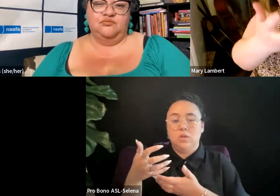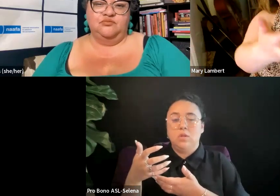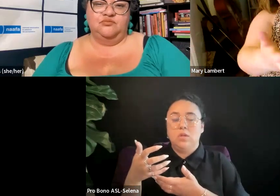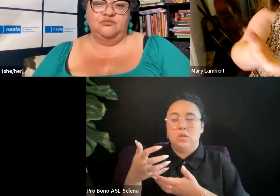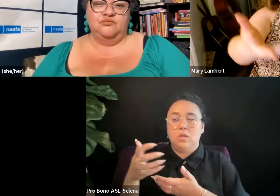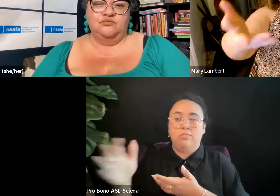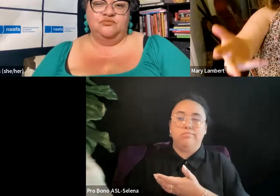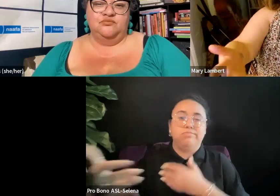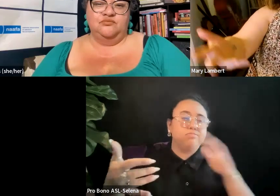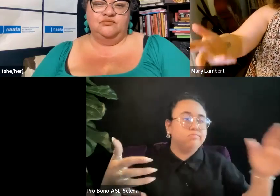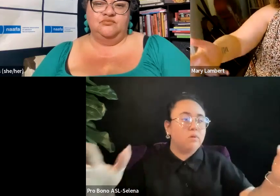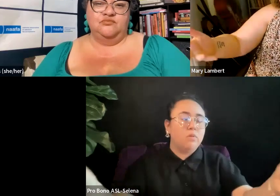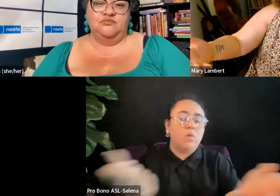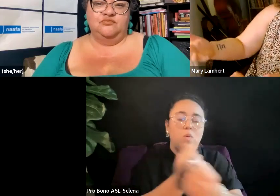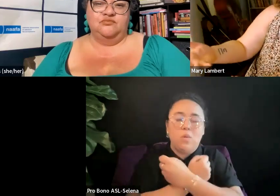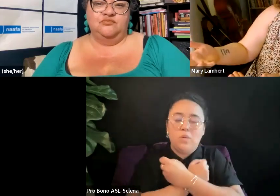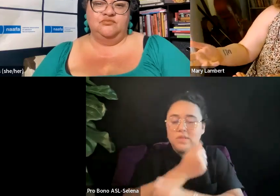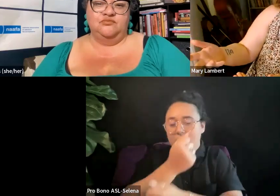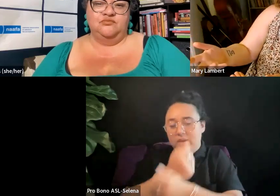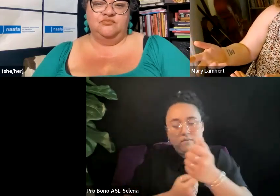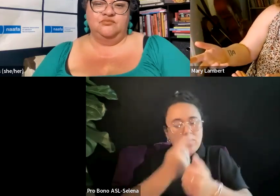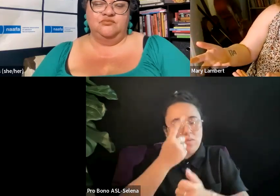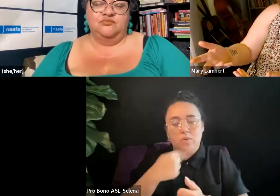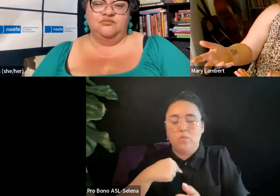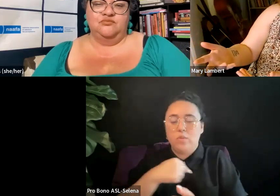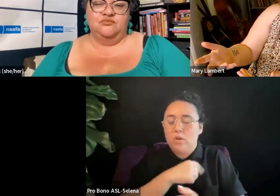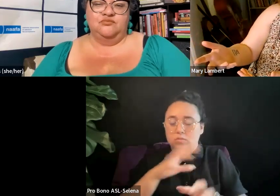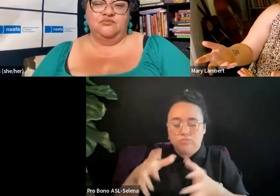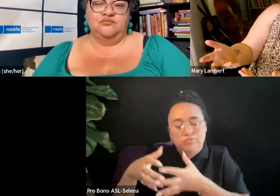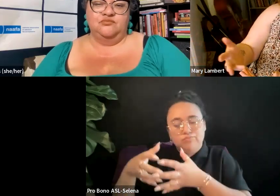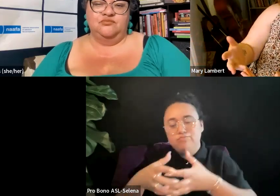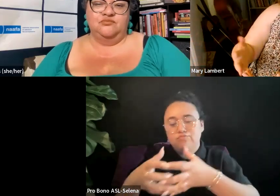And we're going on a journey together and I get to be